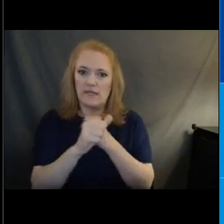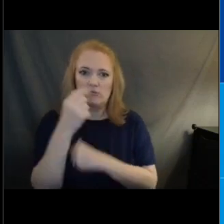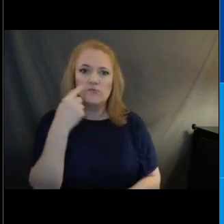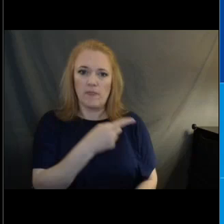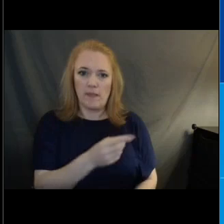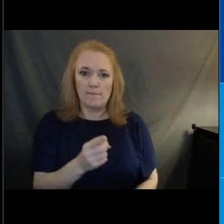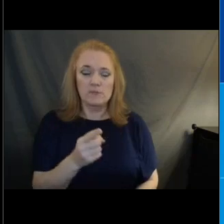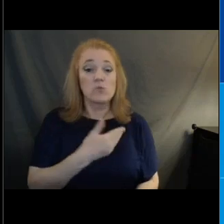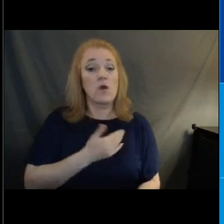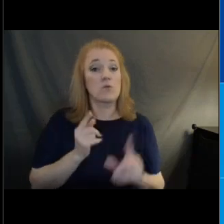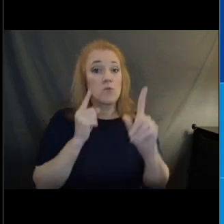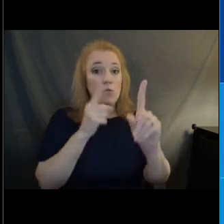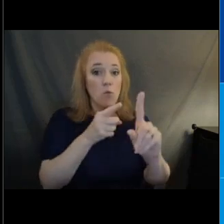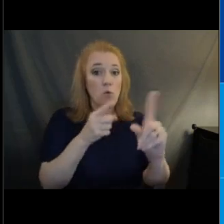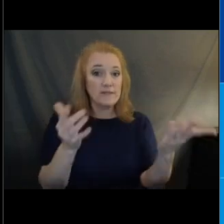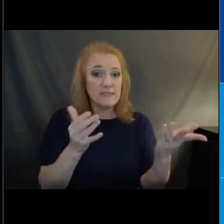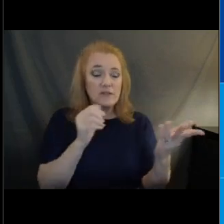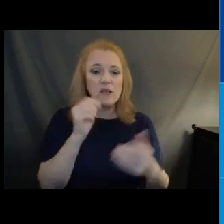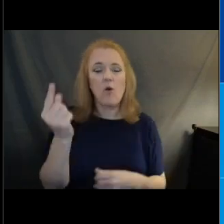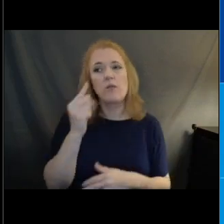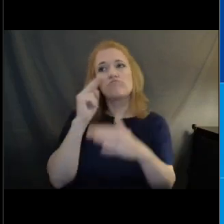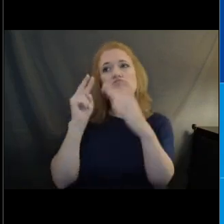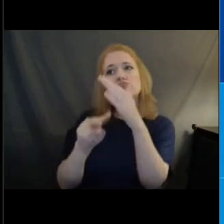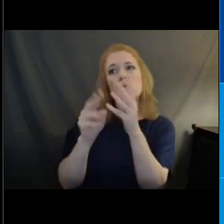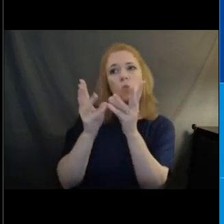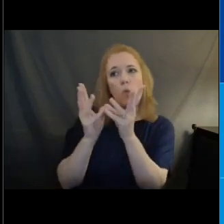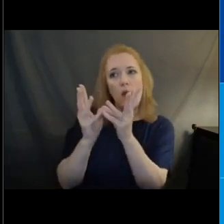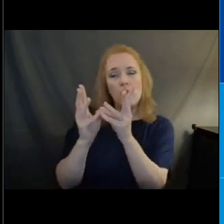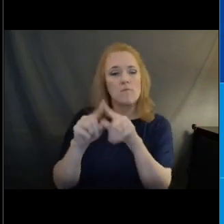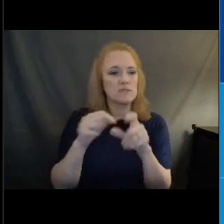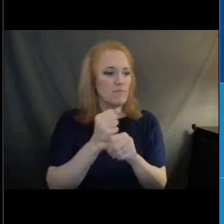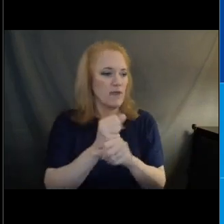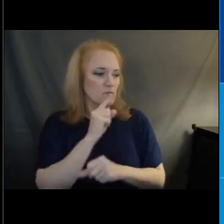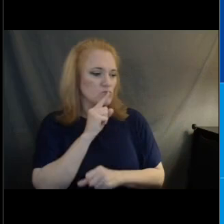at the Weather Service is not just to forecast the weather but ensure that each one of you,